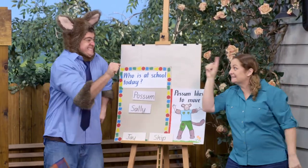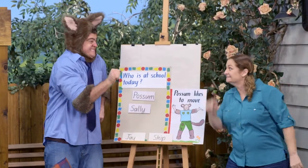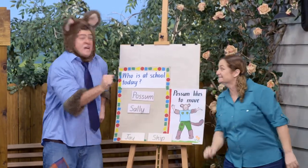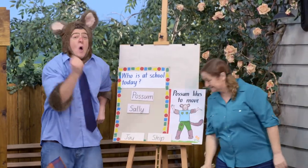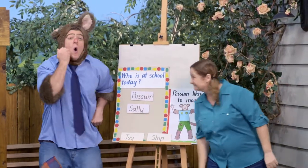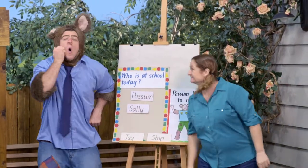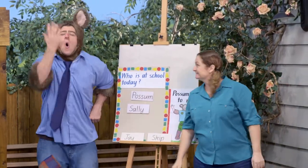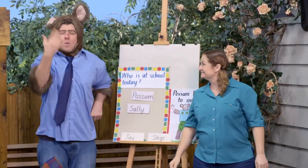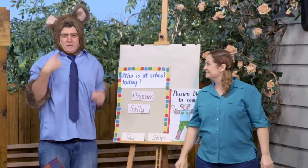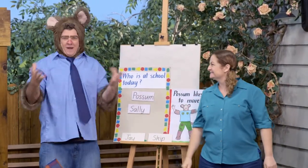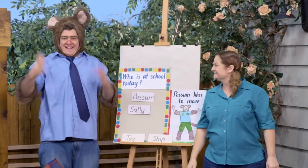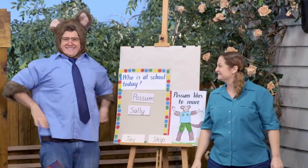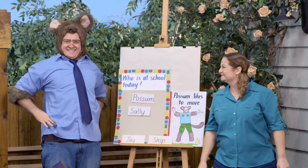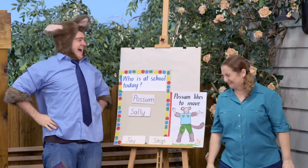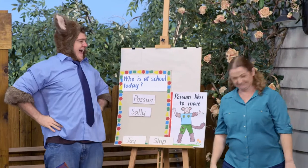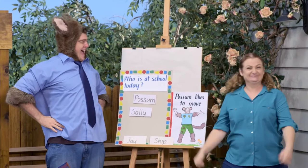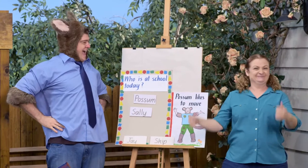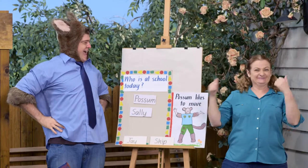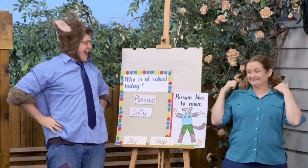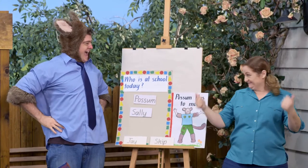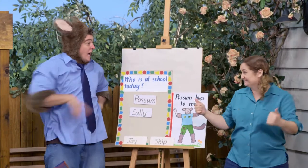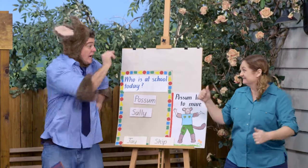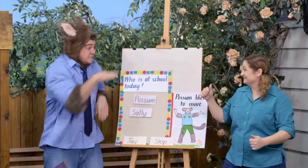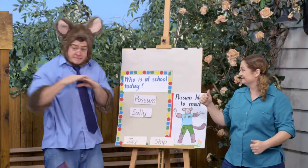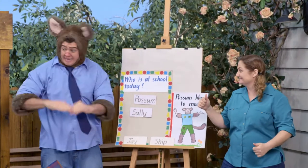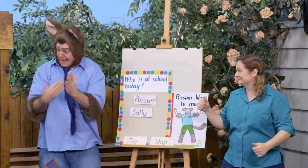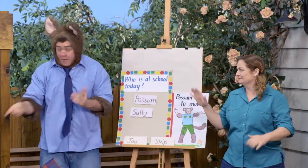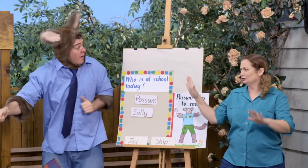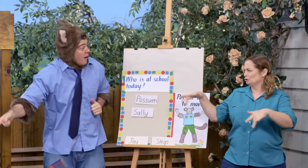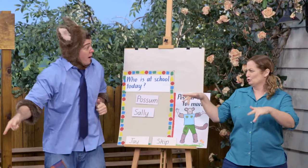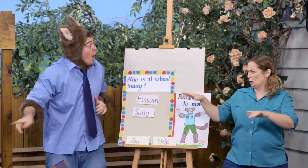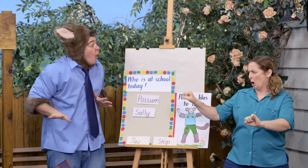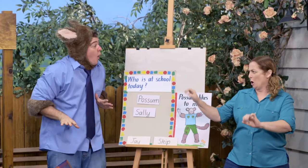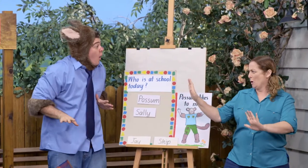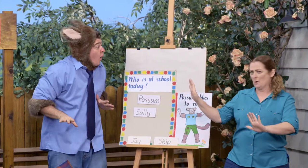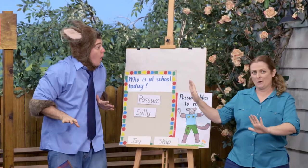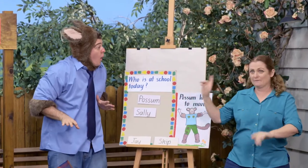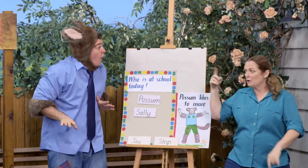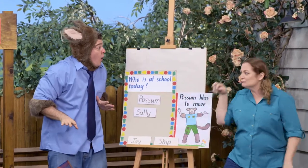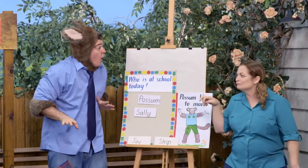Yes! I'm always ready to learn. That's great. Oh, can I sit down now? Oh, not yet.